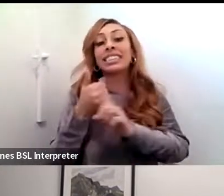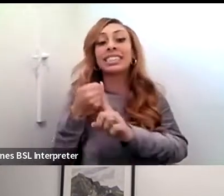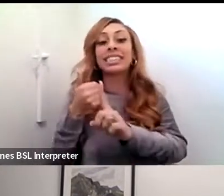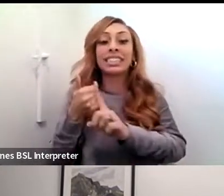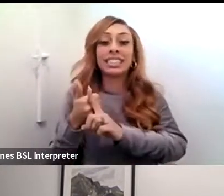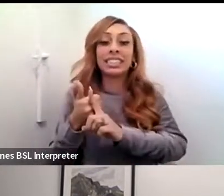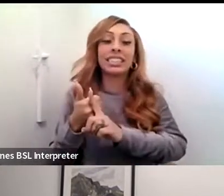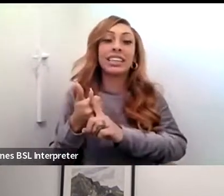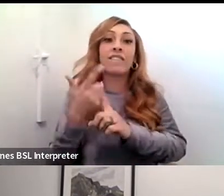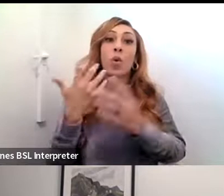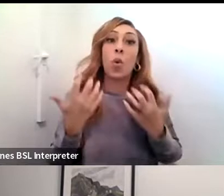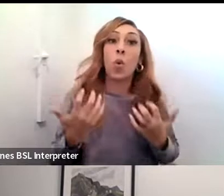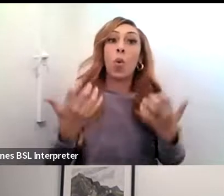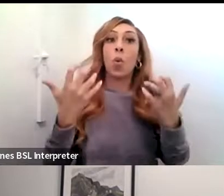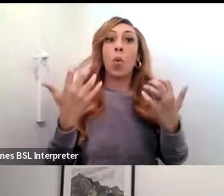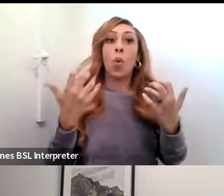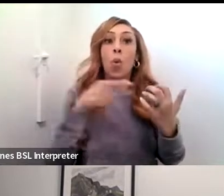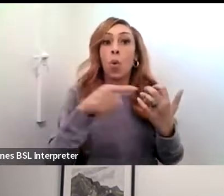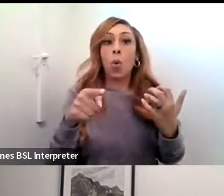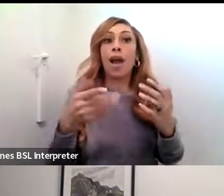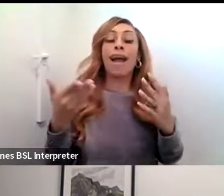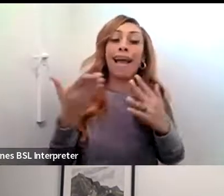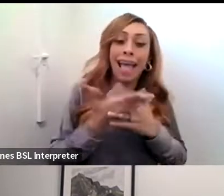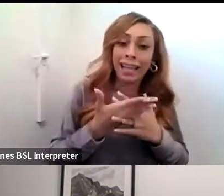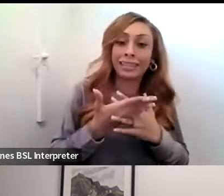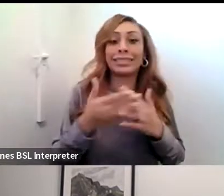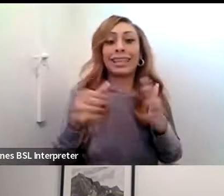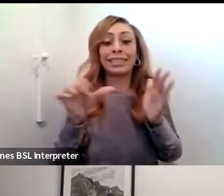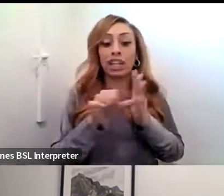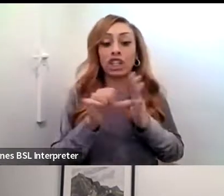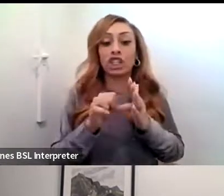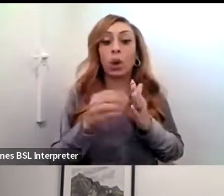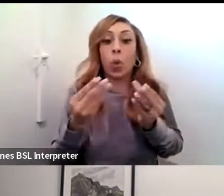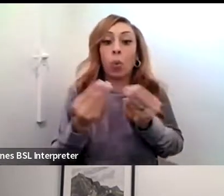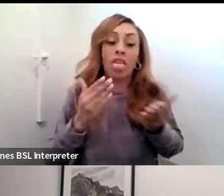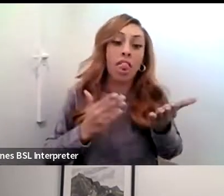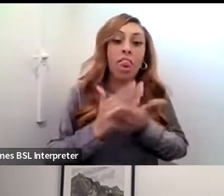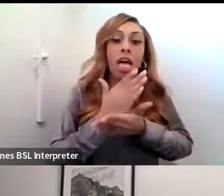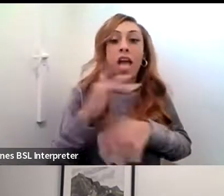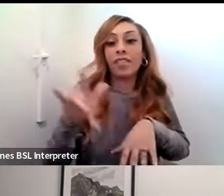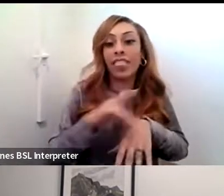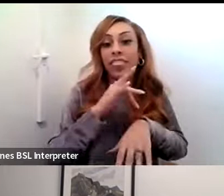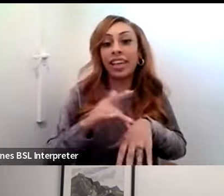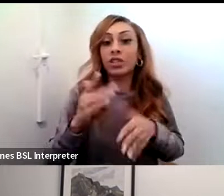who have access issues with live theatre, or live cultural events.